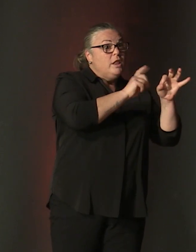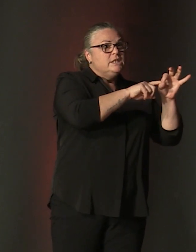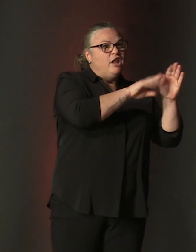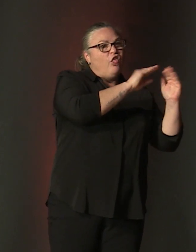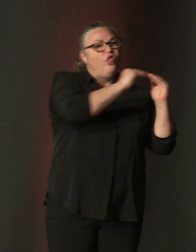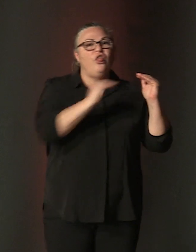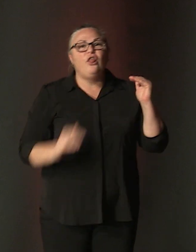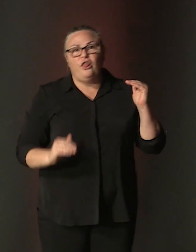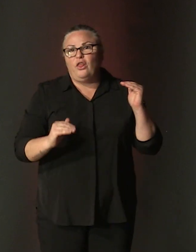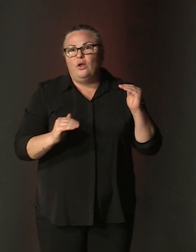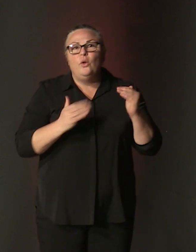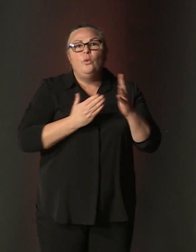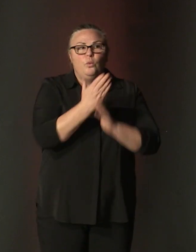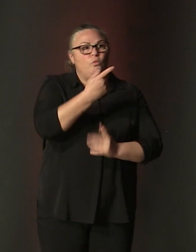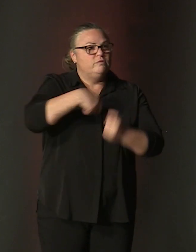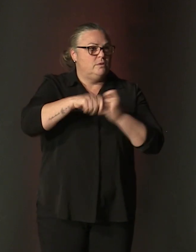Welcome to biorecycling.